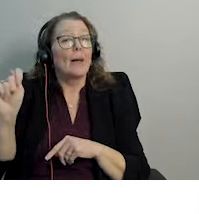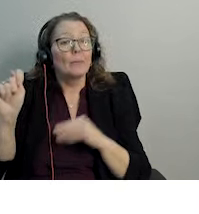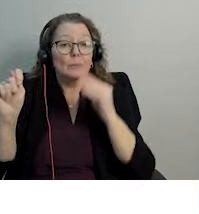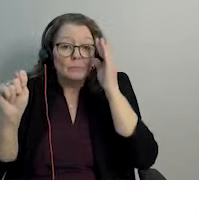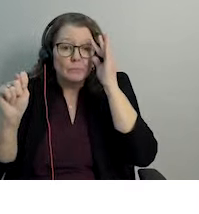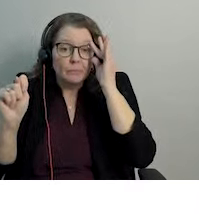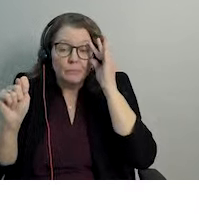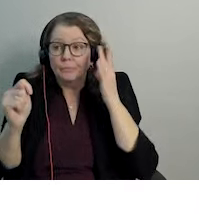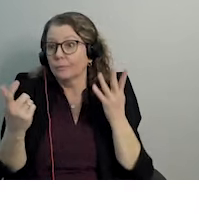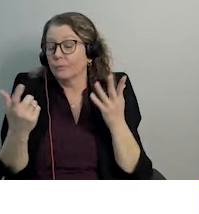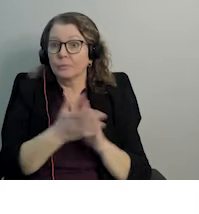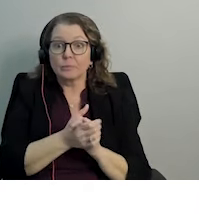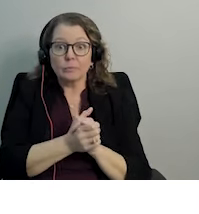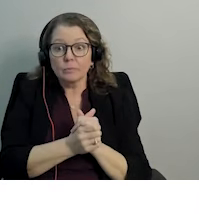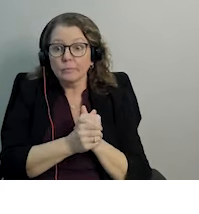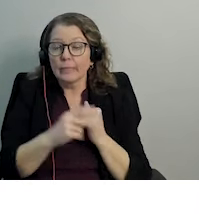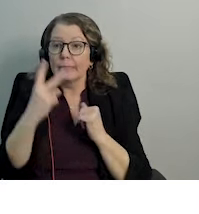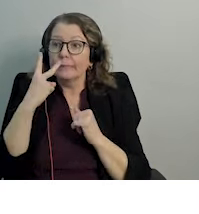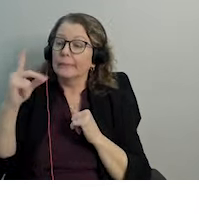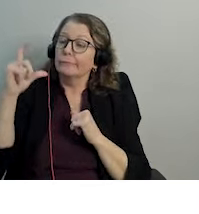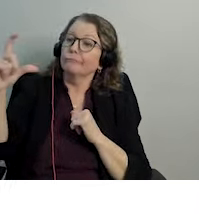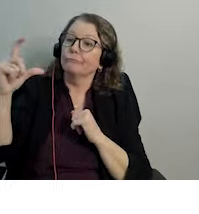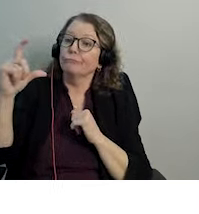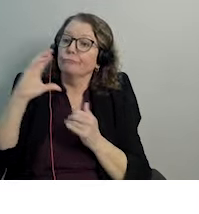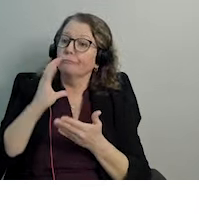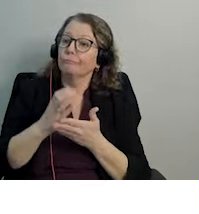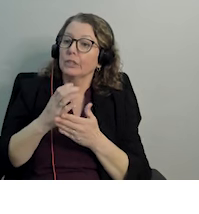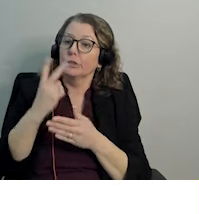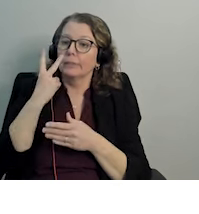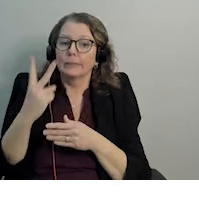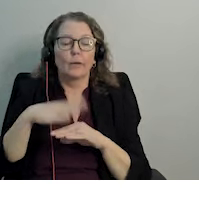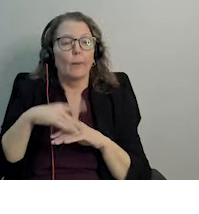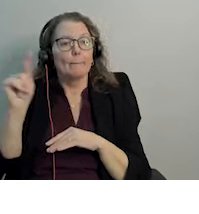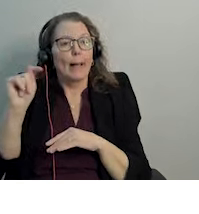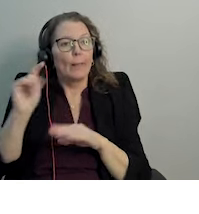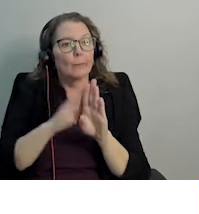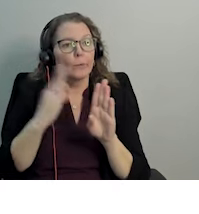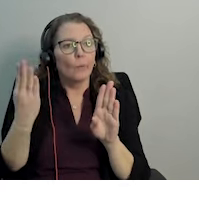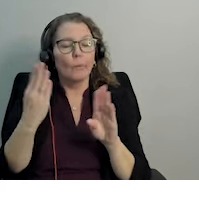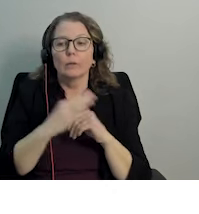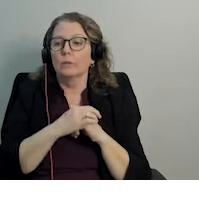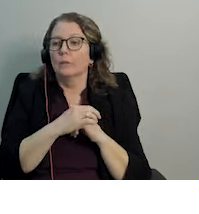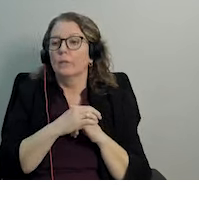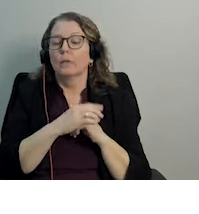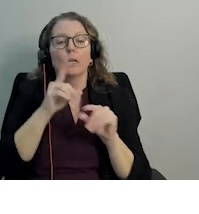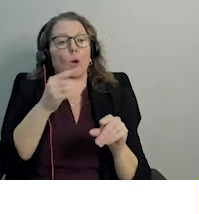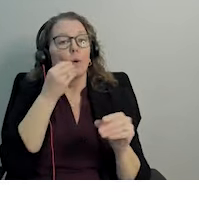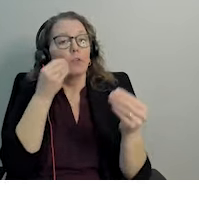It's the accessible icon is usually on those restroom doors. It's when we go to the grocery store,